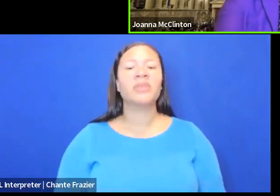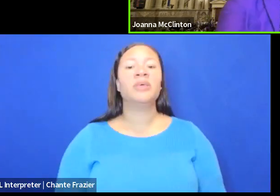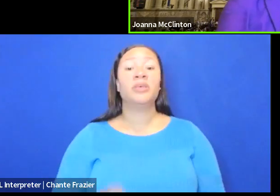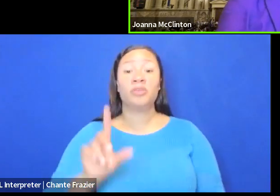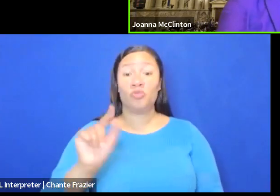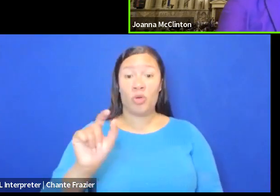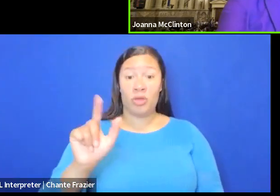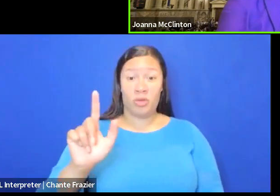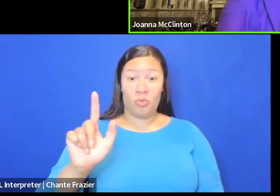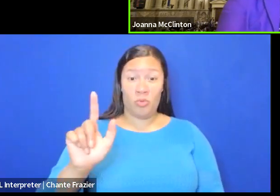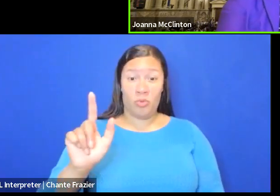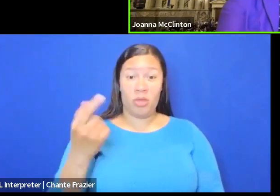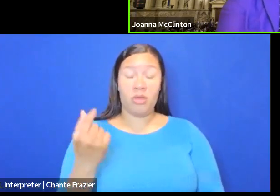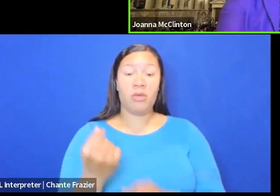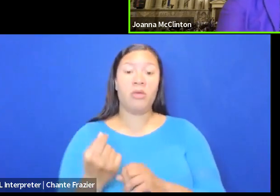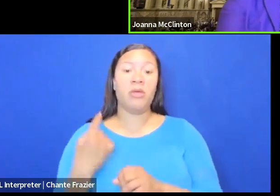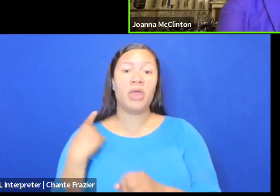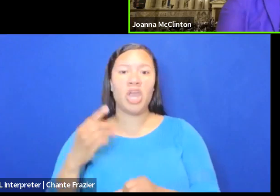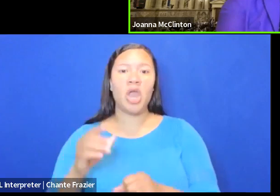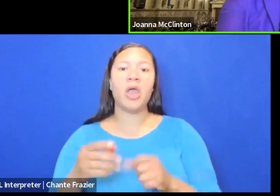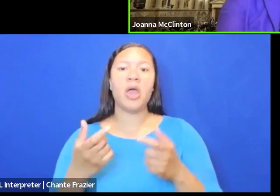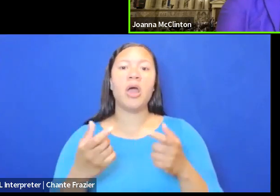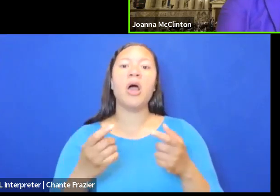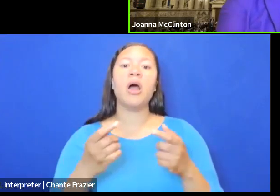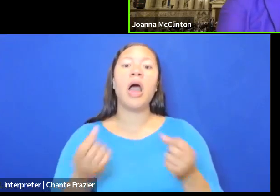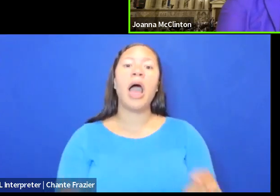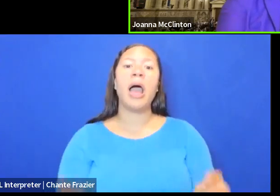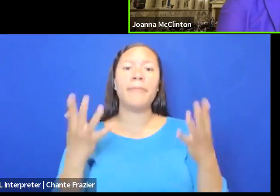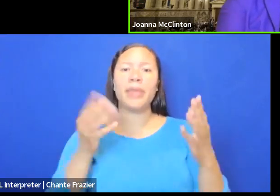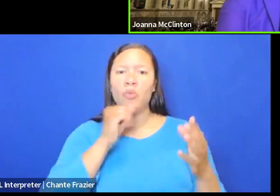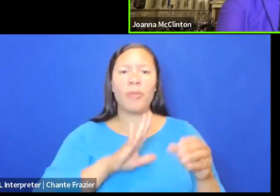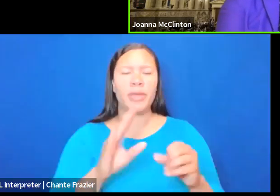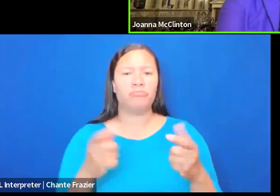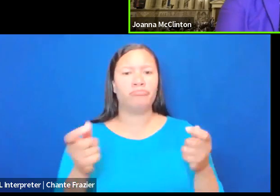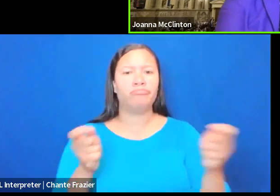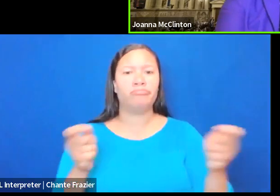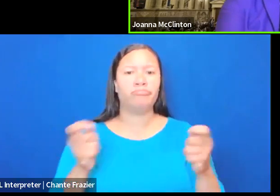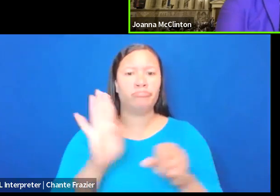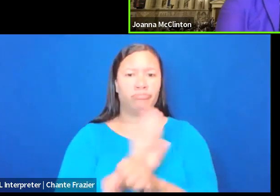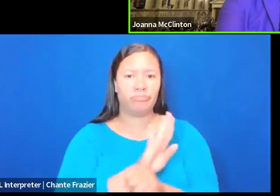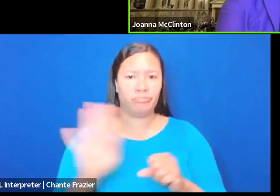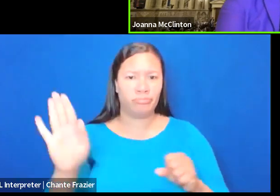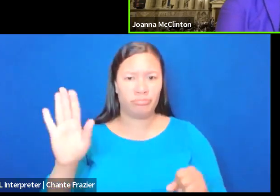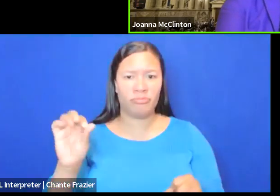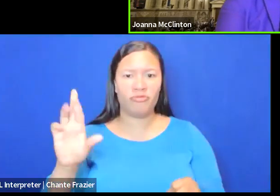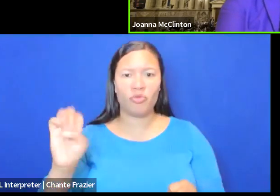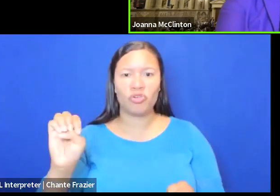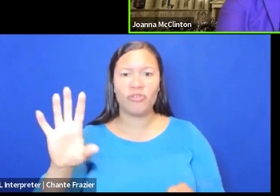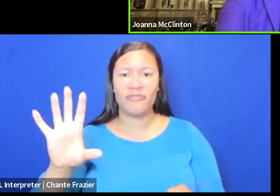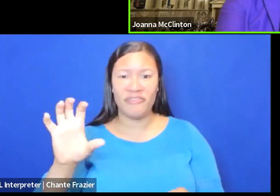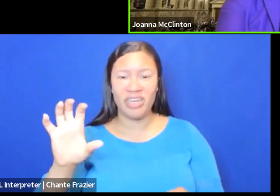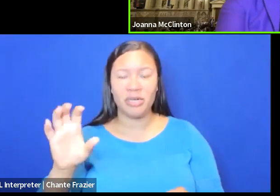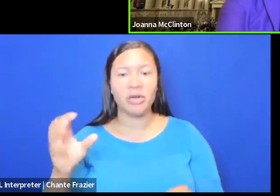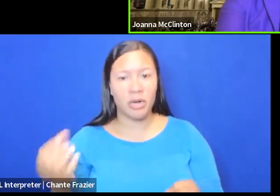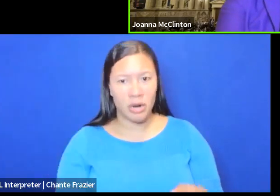less than 10% of Fortune 500 CEO positions. The number of women running